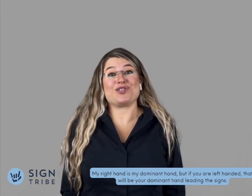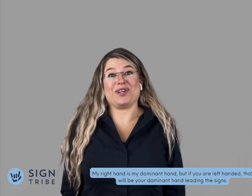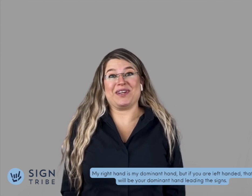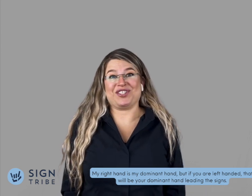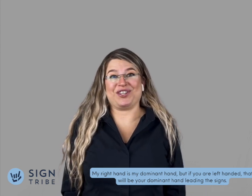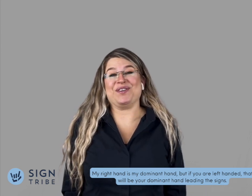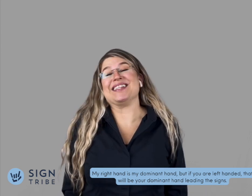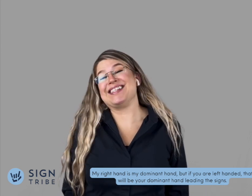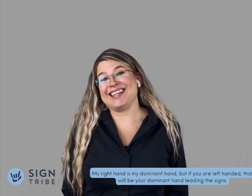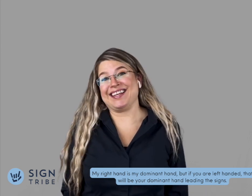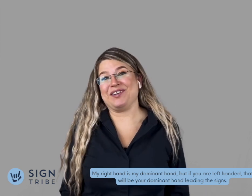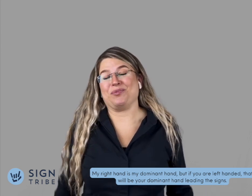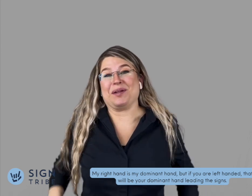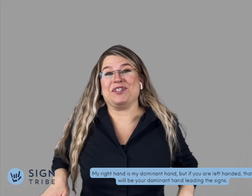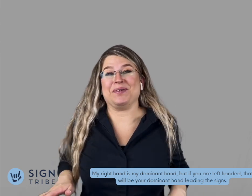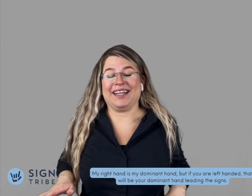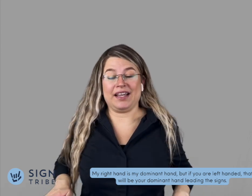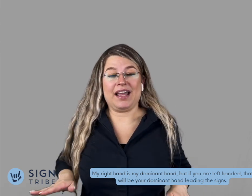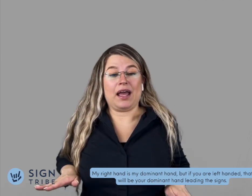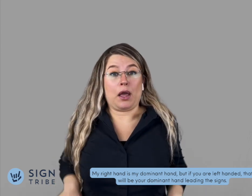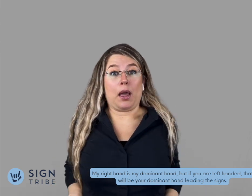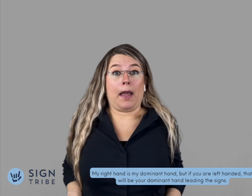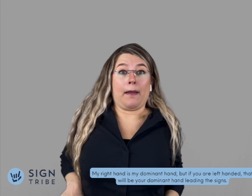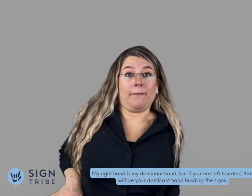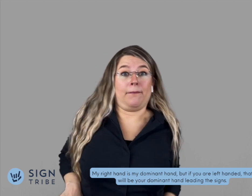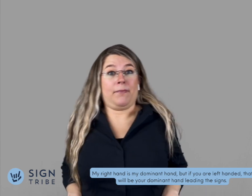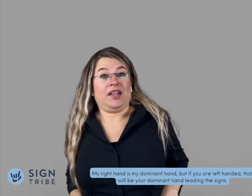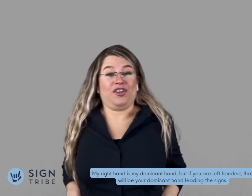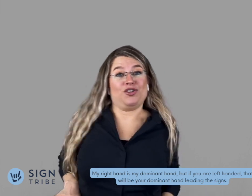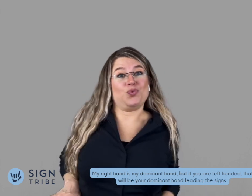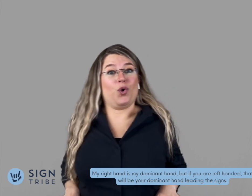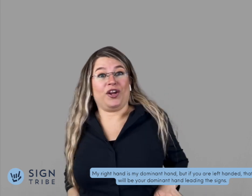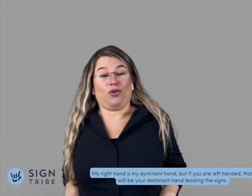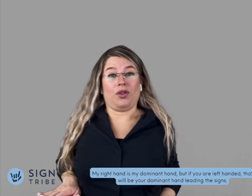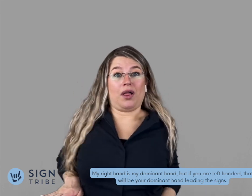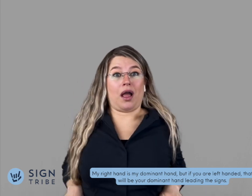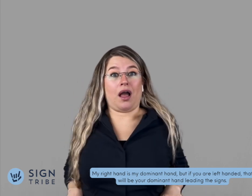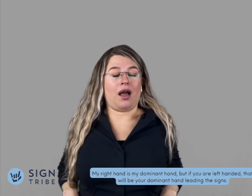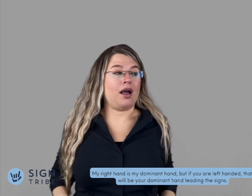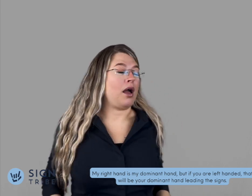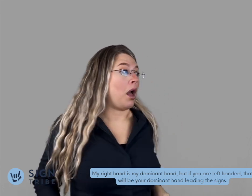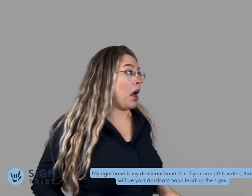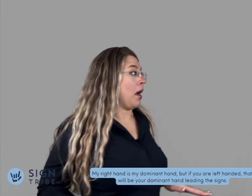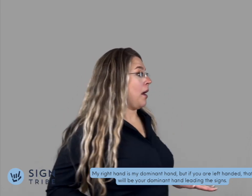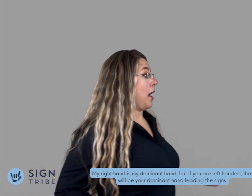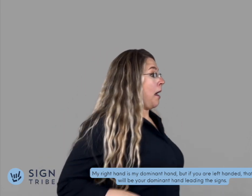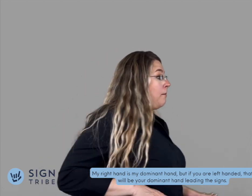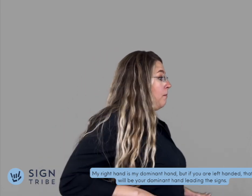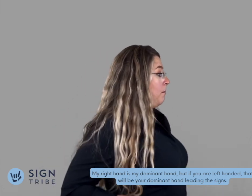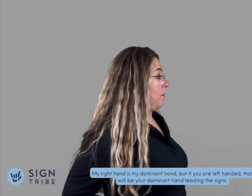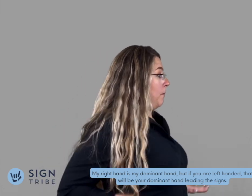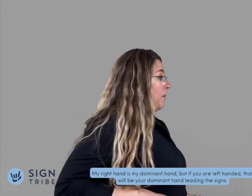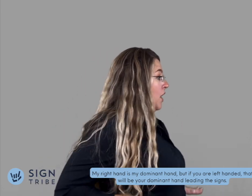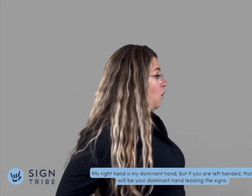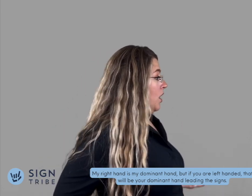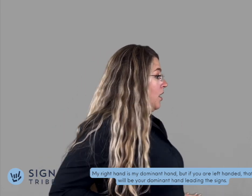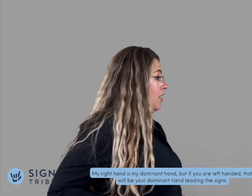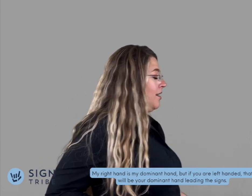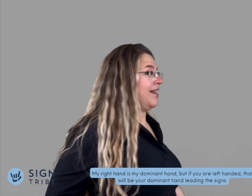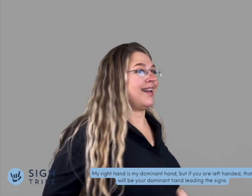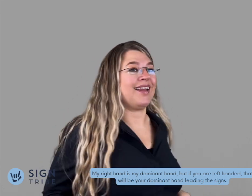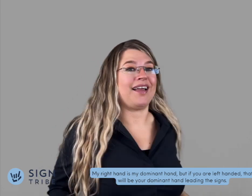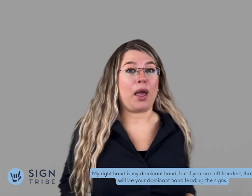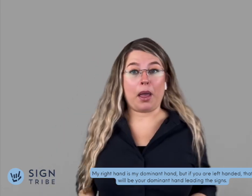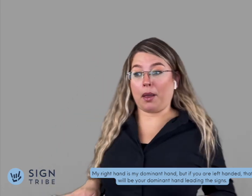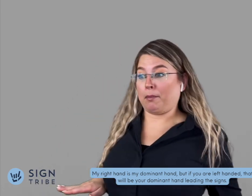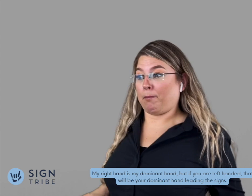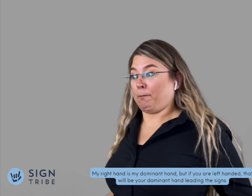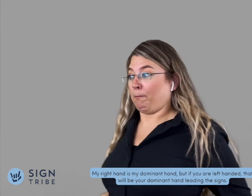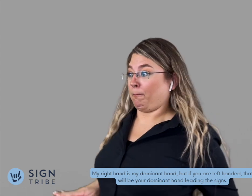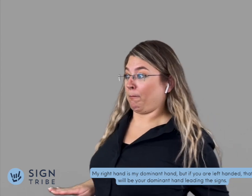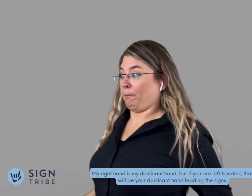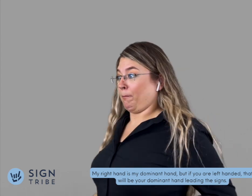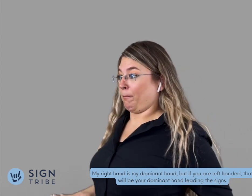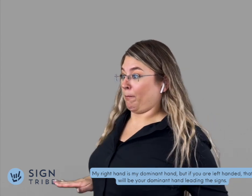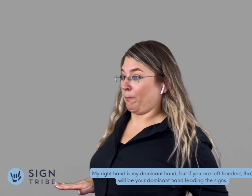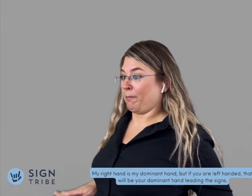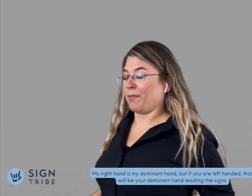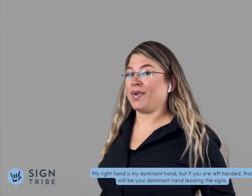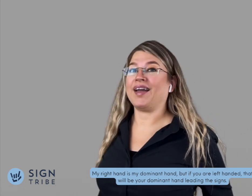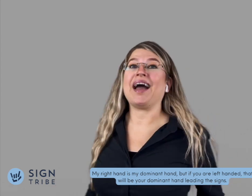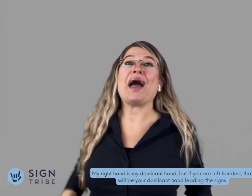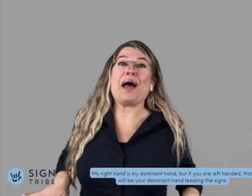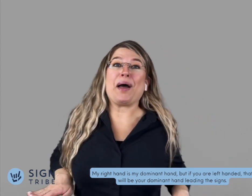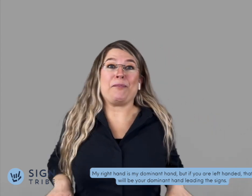want to make sure you can see what I'm doing. And then you just waddle.